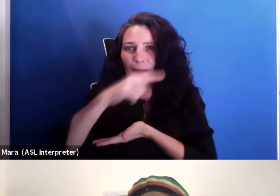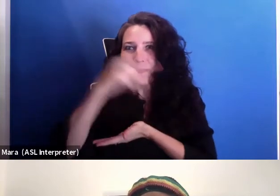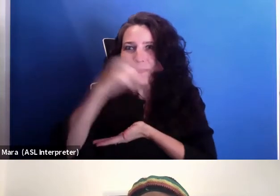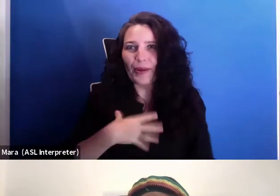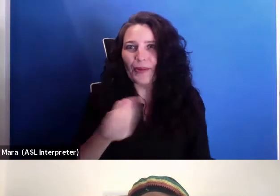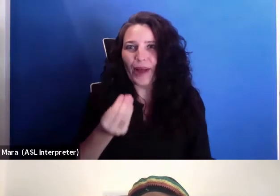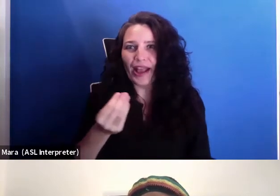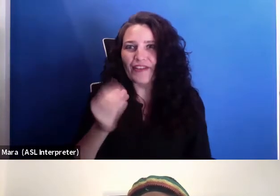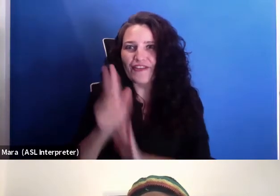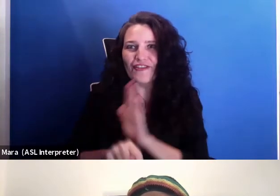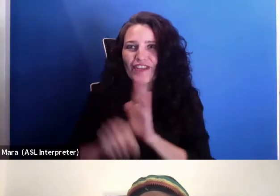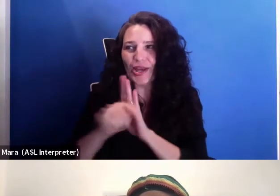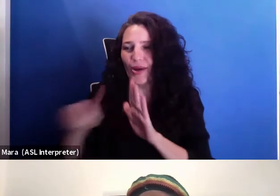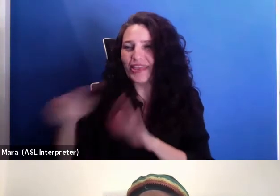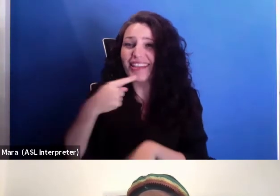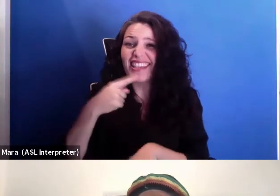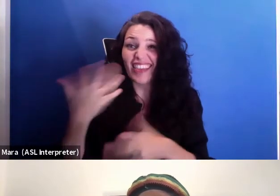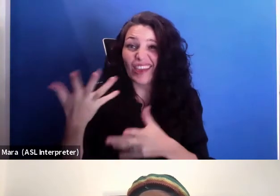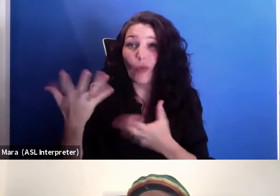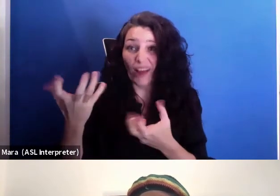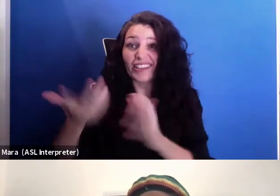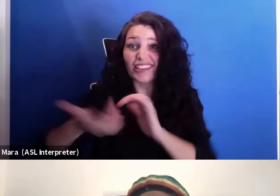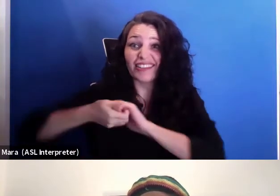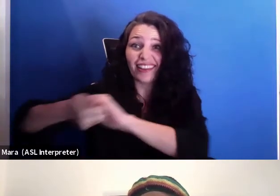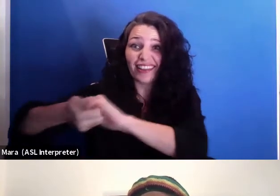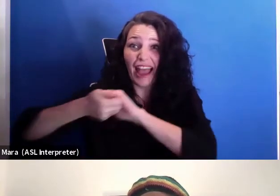And we went and met Howard in San Francisco.